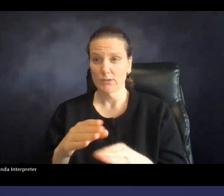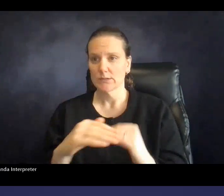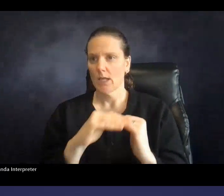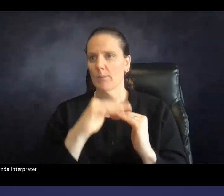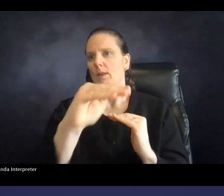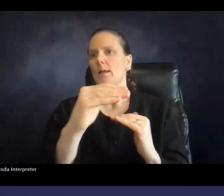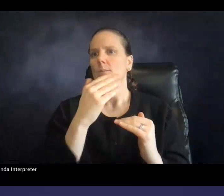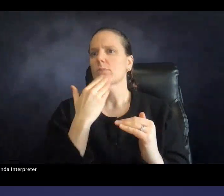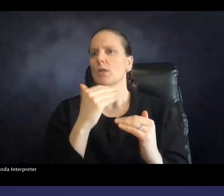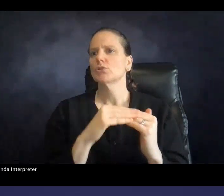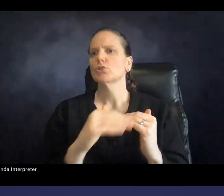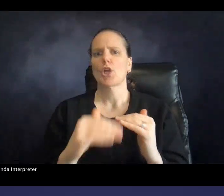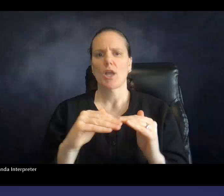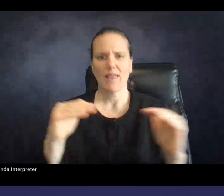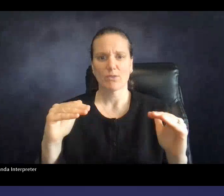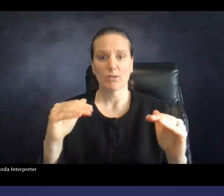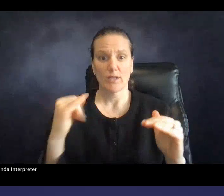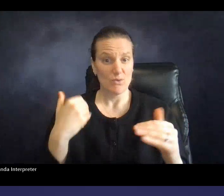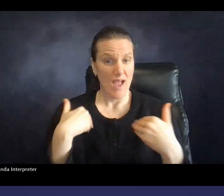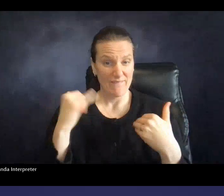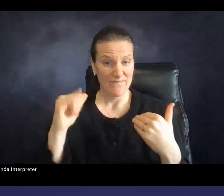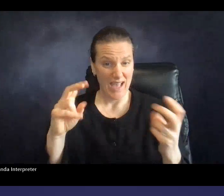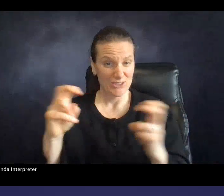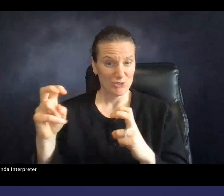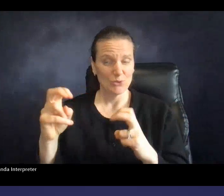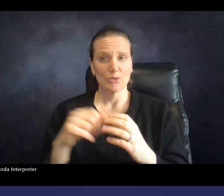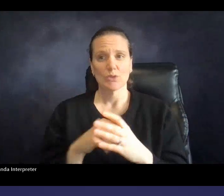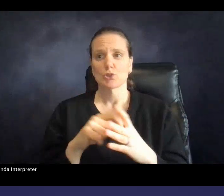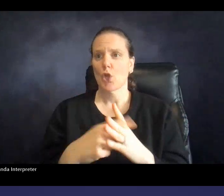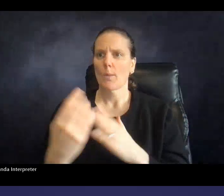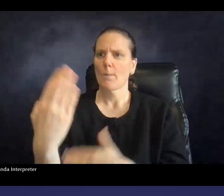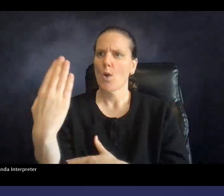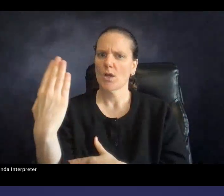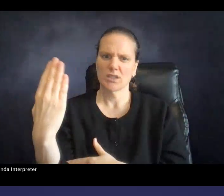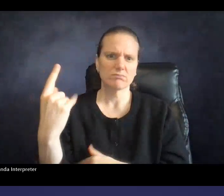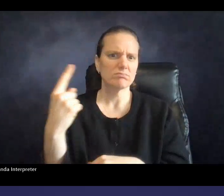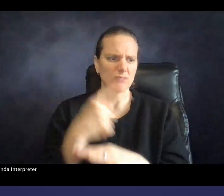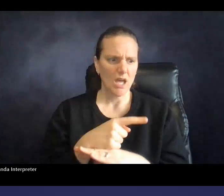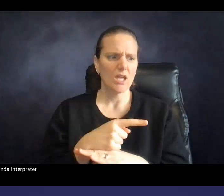So yeah, if you have those issues starting the morning or starting the day with protein is good.